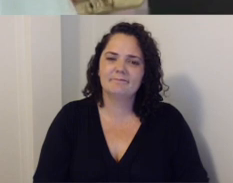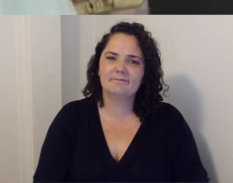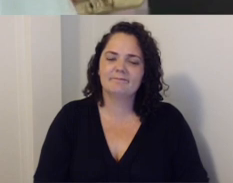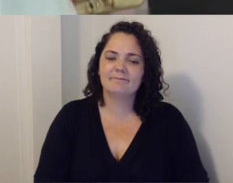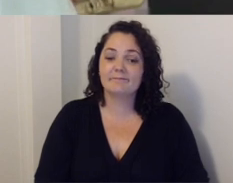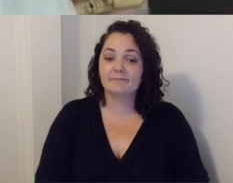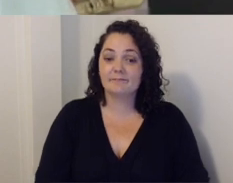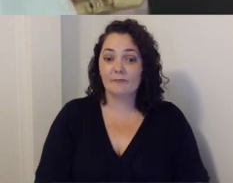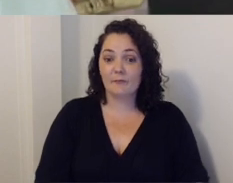alright y'all